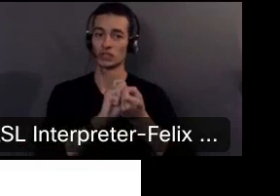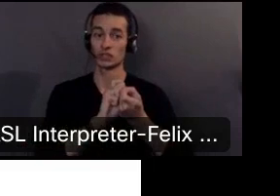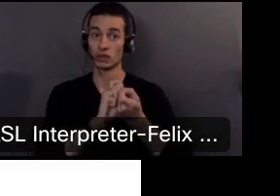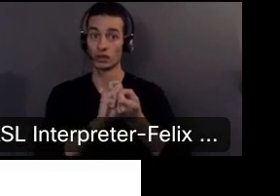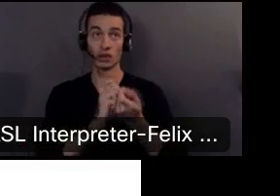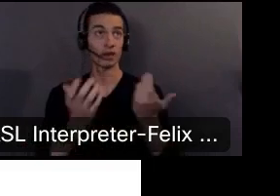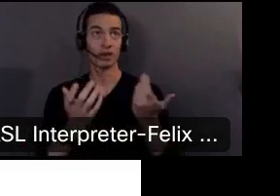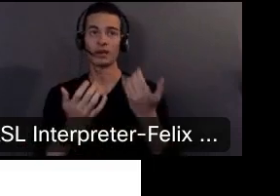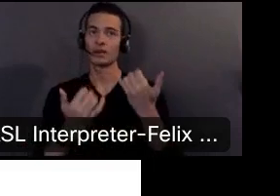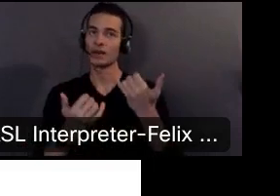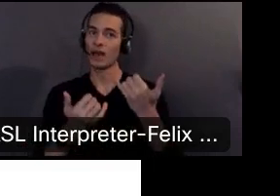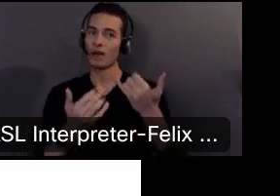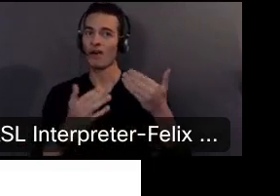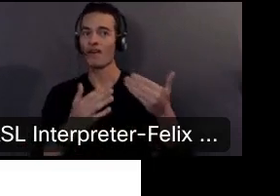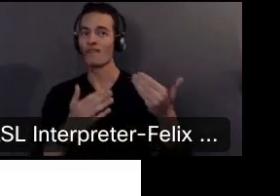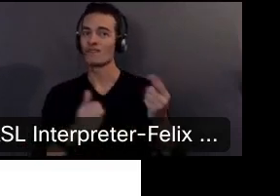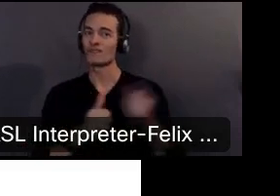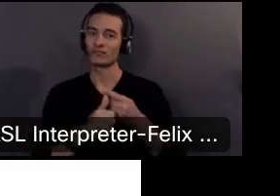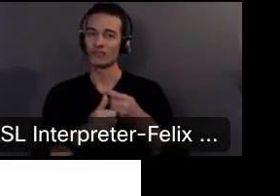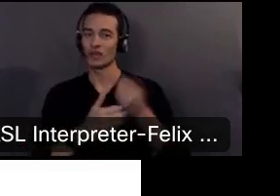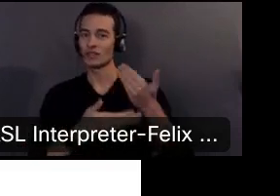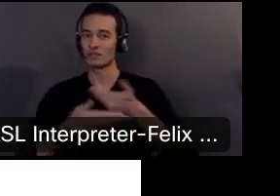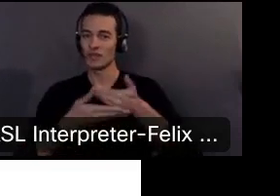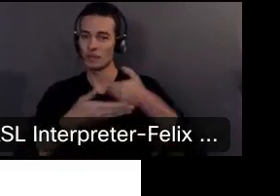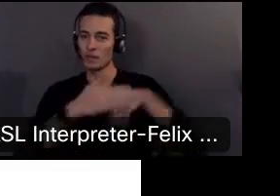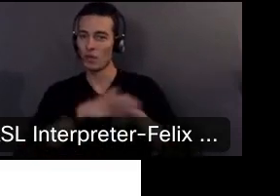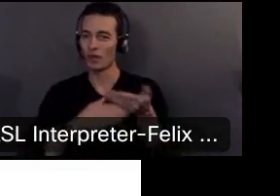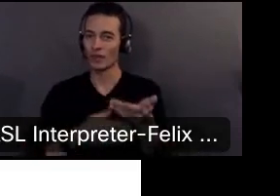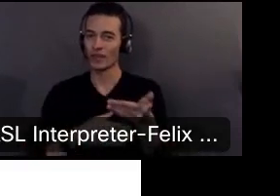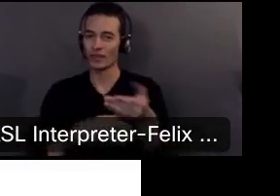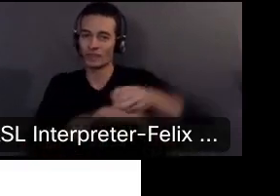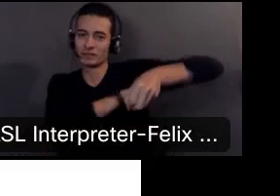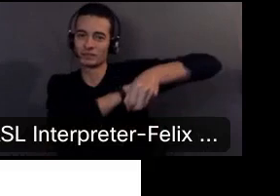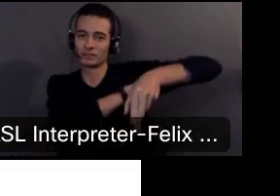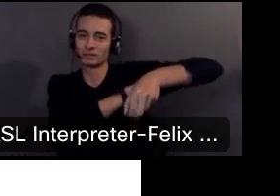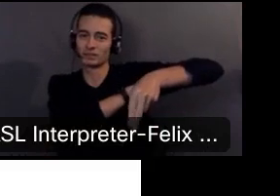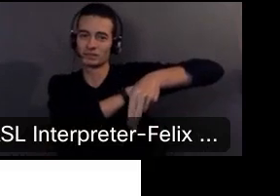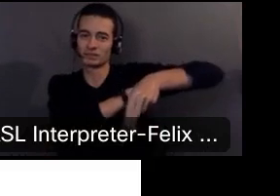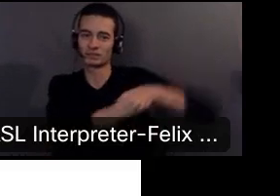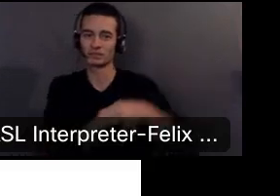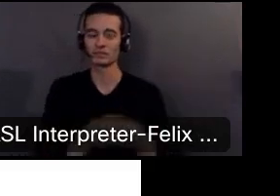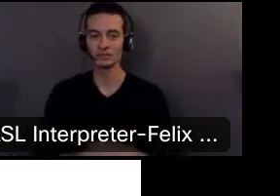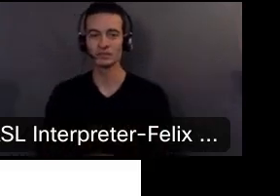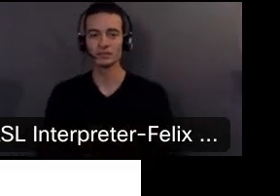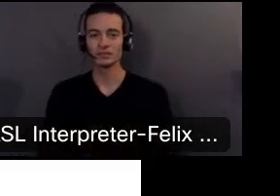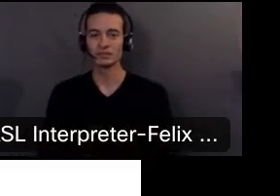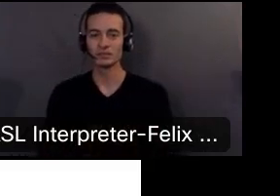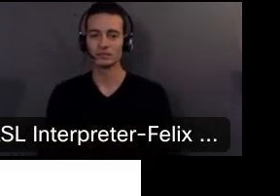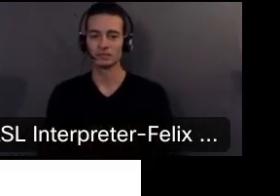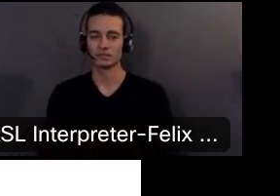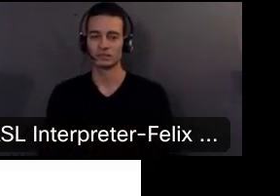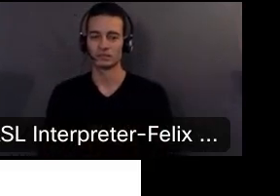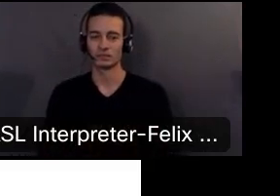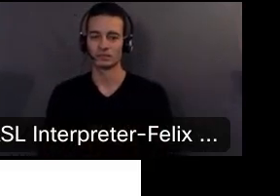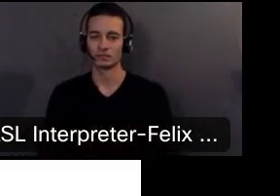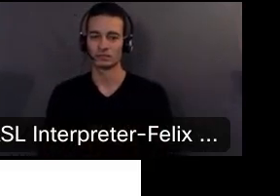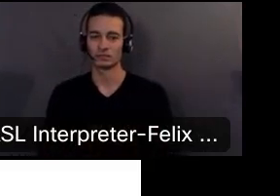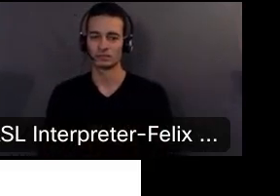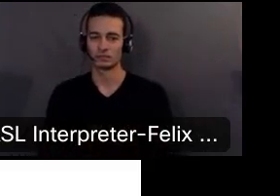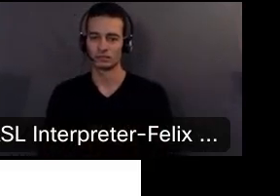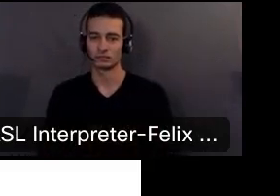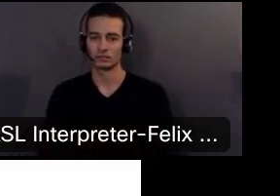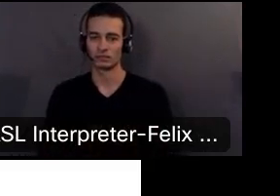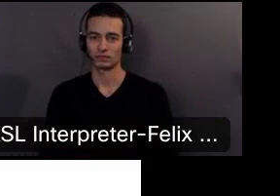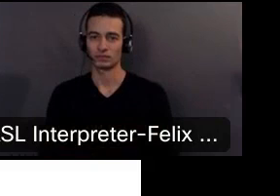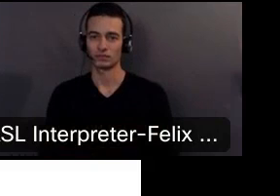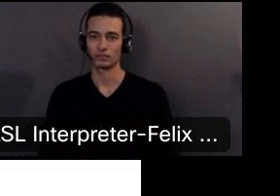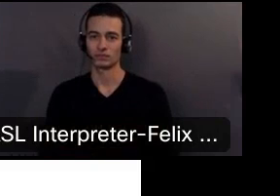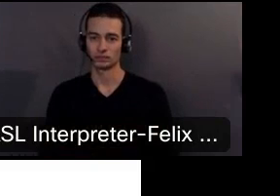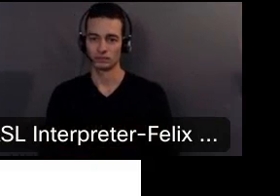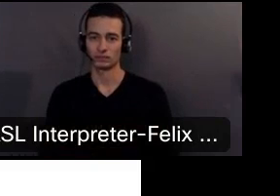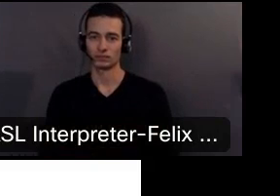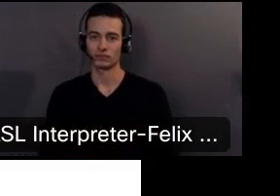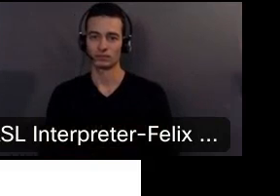Of 2023 of the stroke of midnight named KINSLEY. I, and I can't help us saying the fact that 1 of our top drivers within the system here.